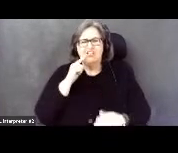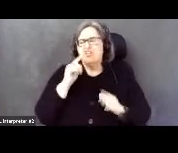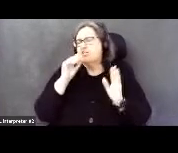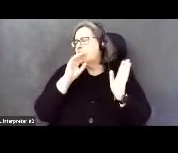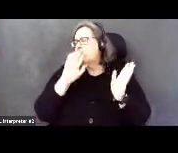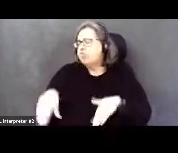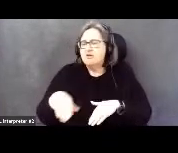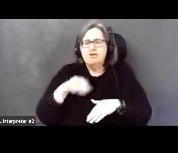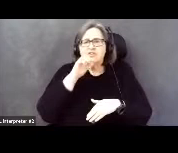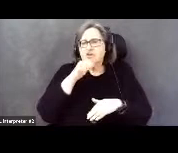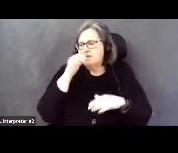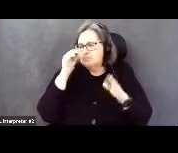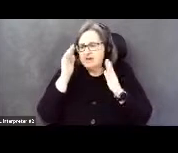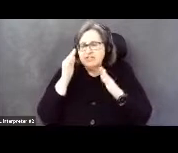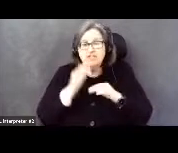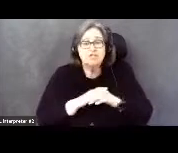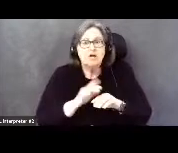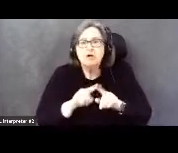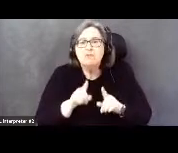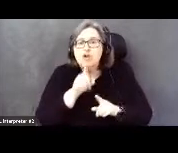very systems